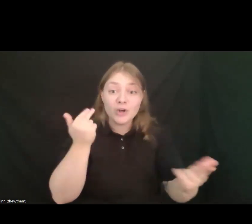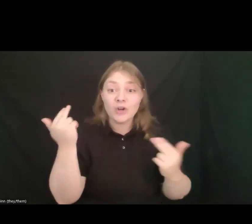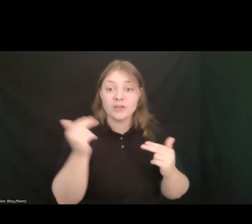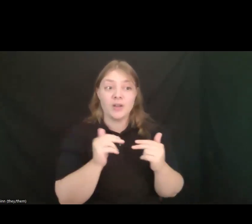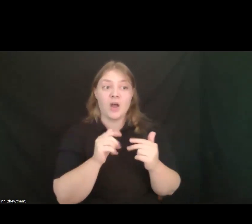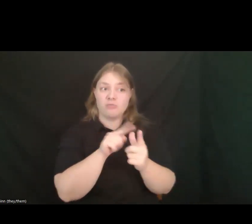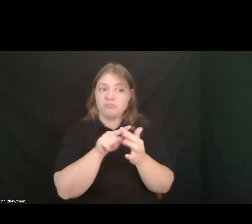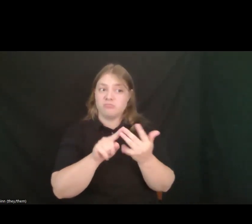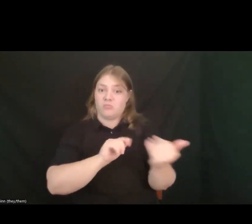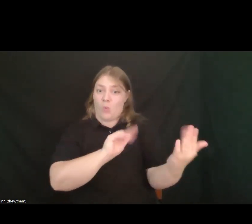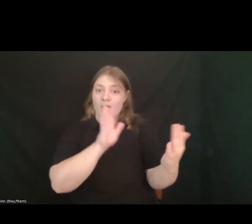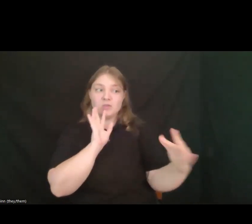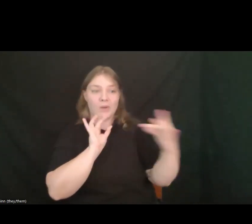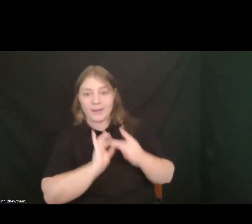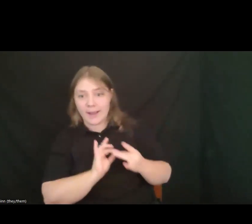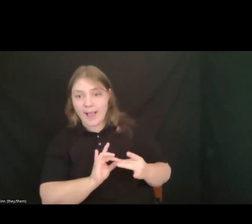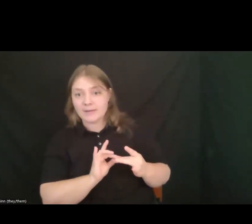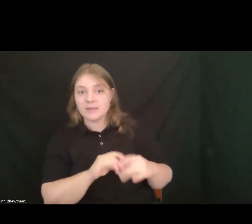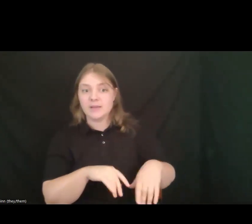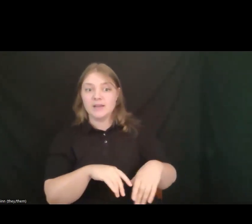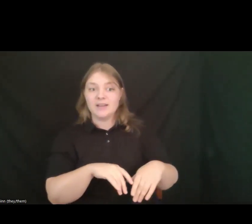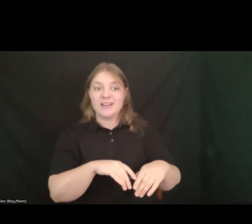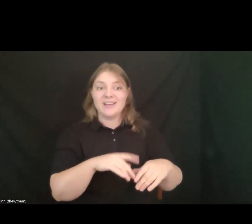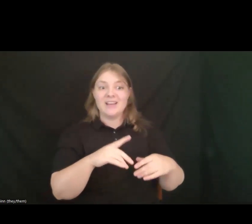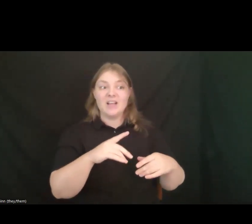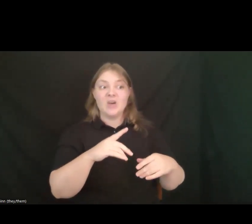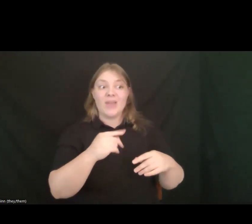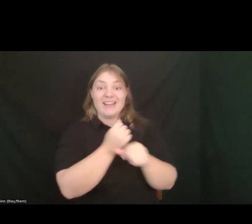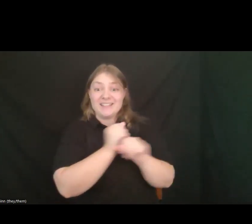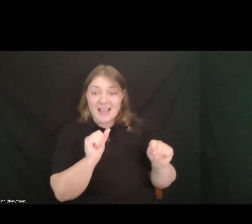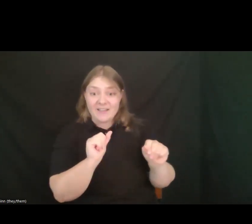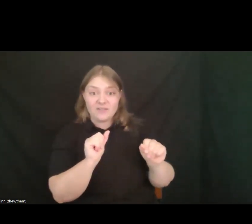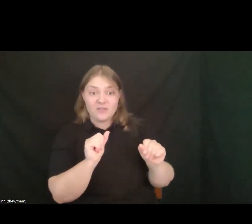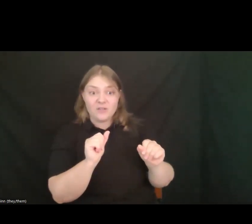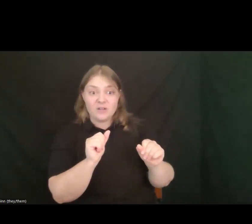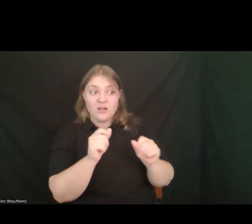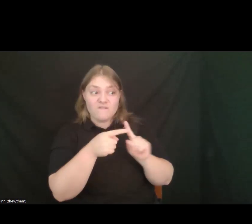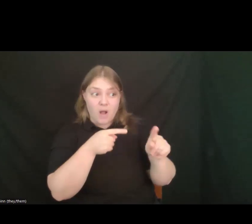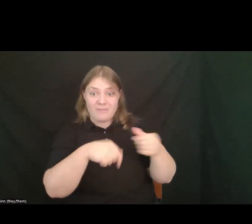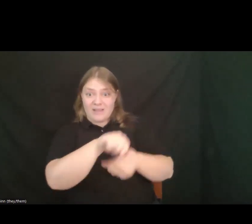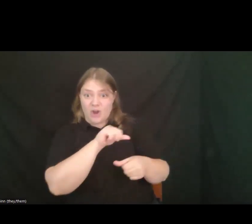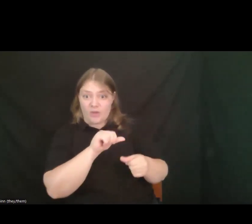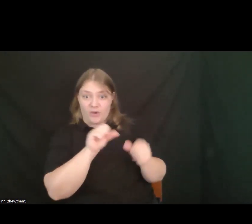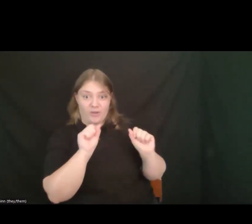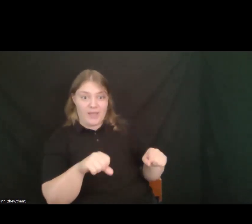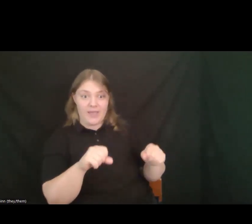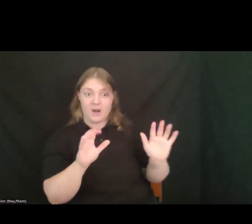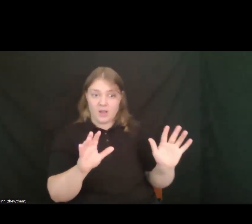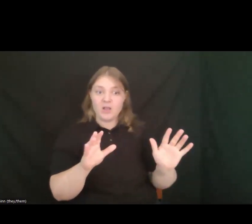can find safety within each other um so I really appreciate what they bring to the space and they